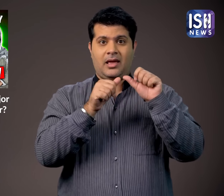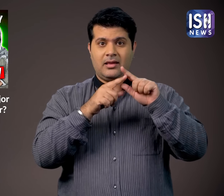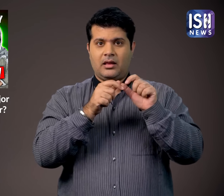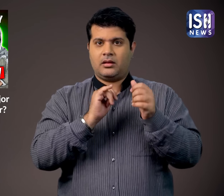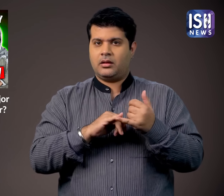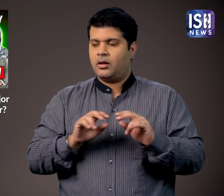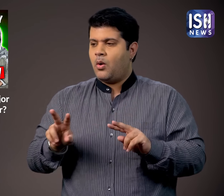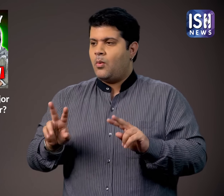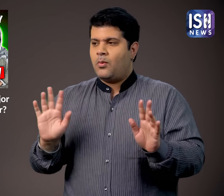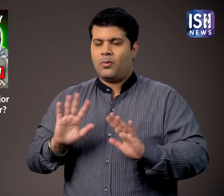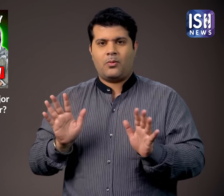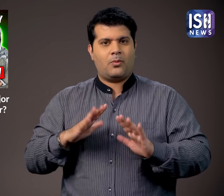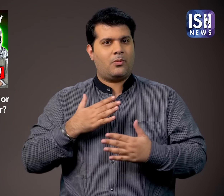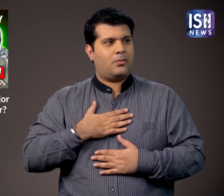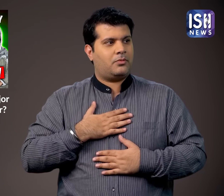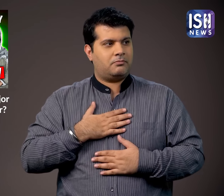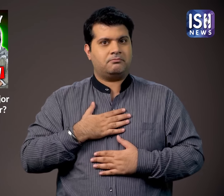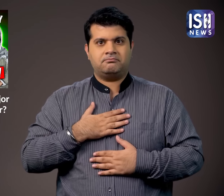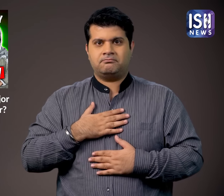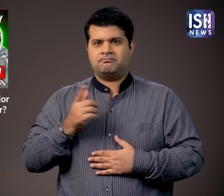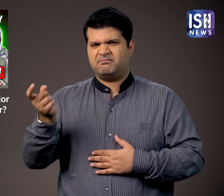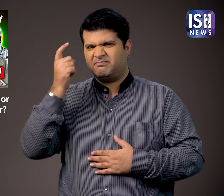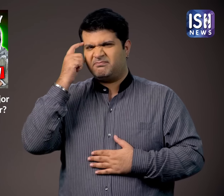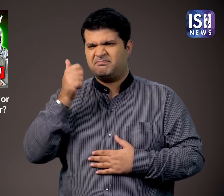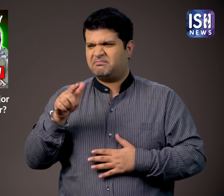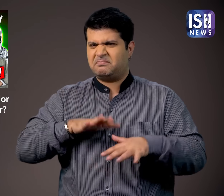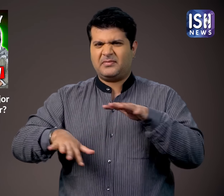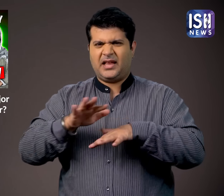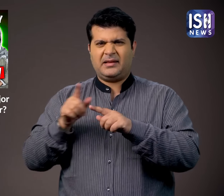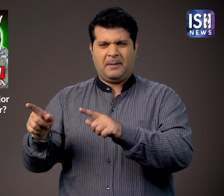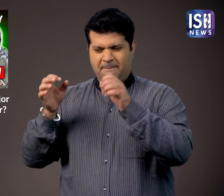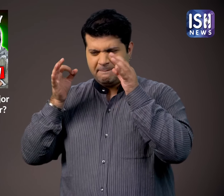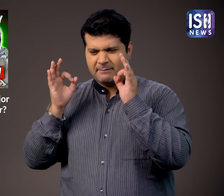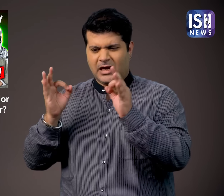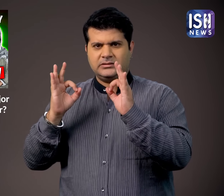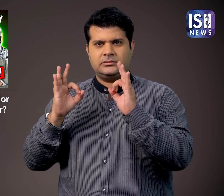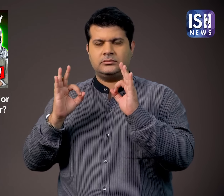Torara and Sabzar were very happy with the information given by Iftikhar and his detailed plan.